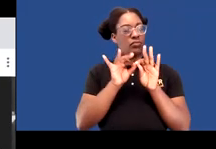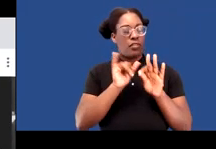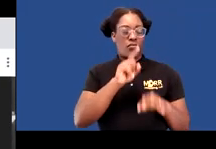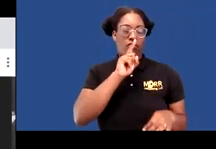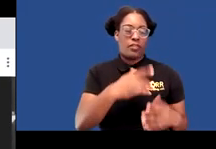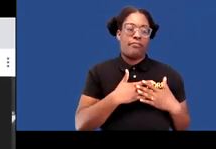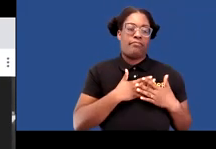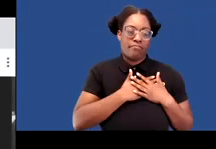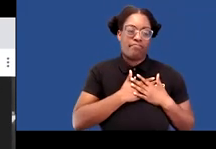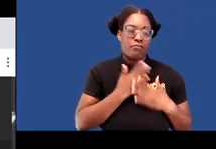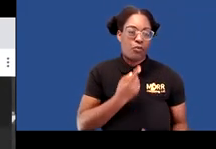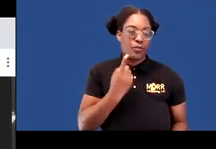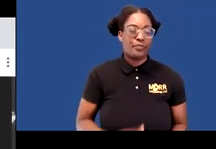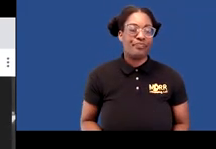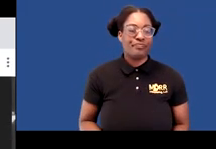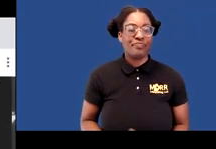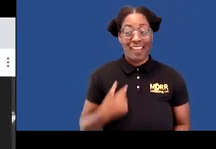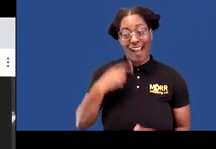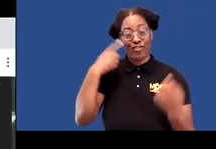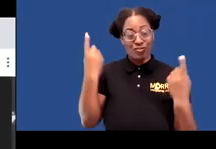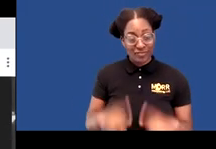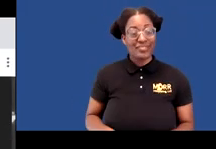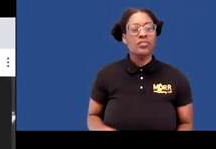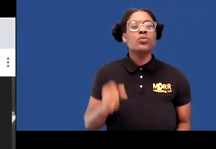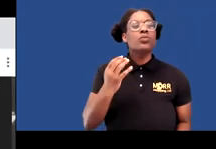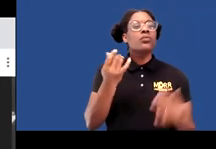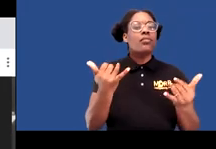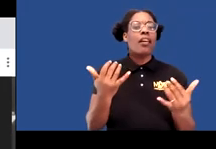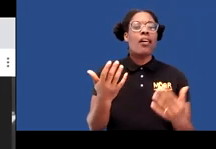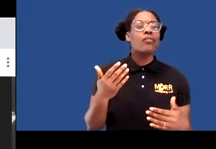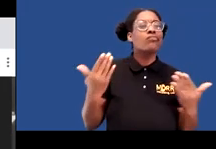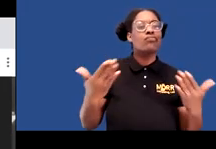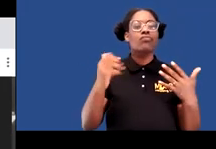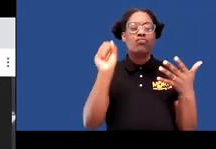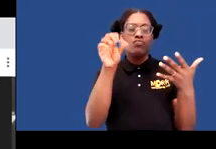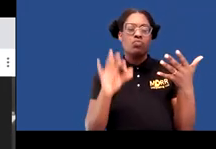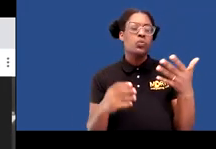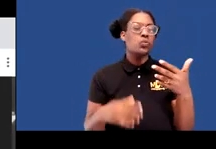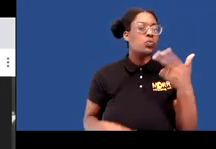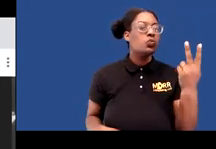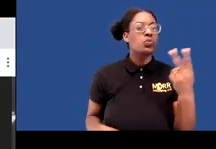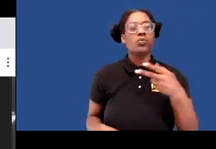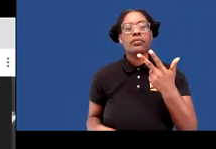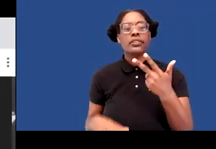So see if you can list two or three actions, two or three things that you could do